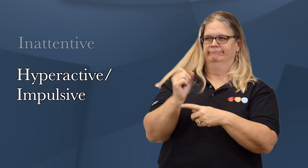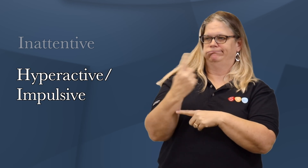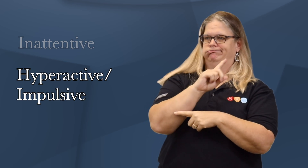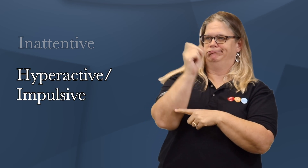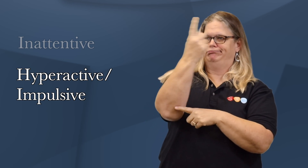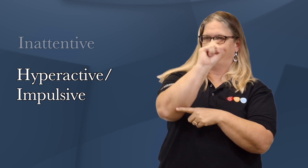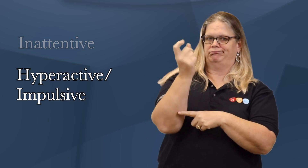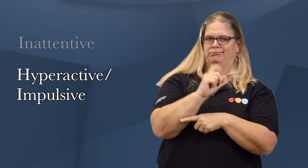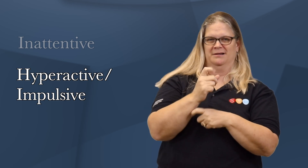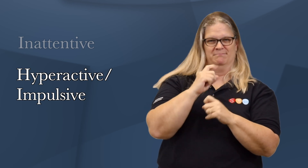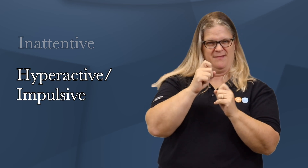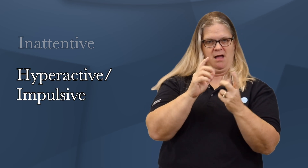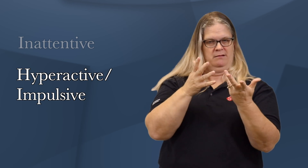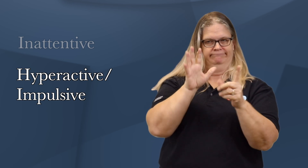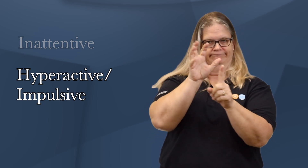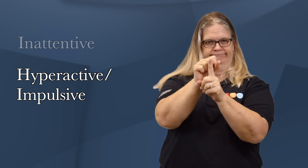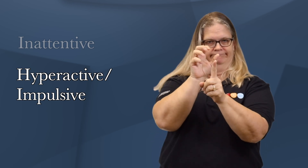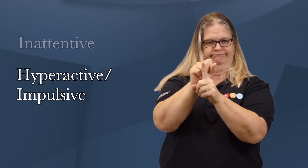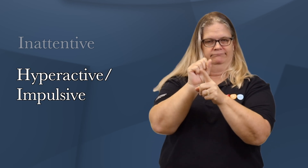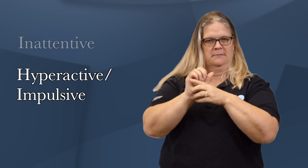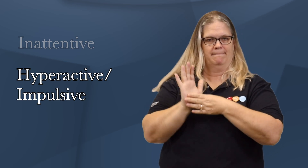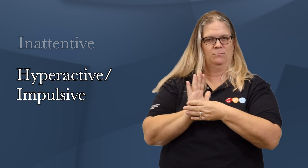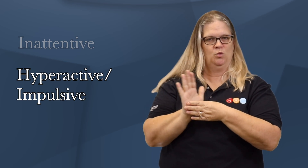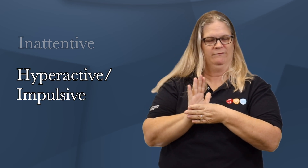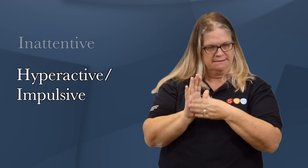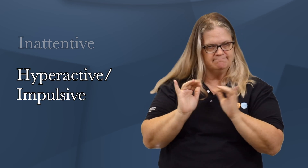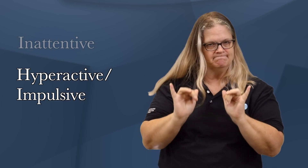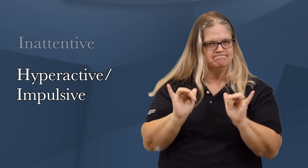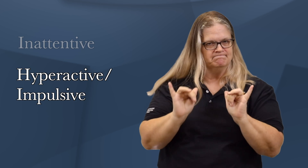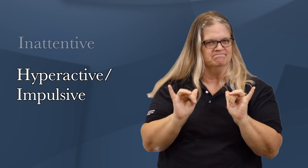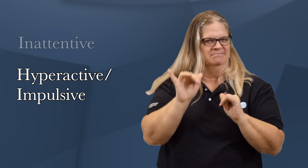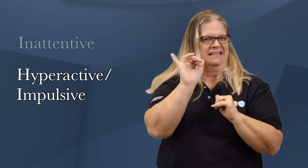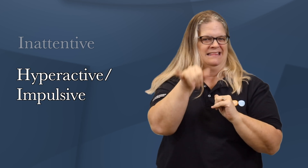They may be all over the place, appearing to not pay attention, but they're still following the plot line of the film.